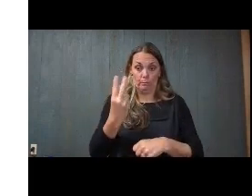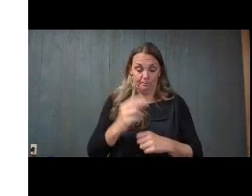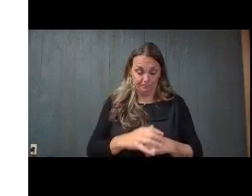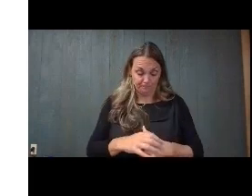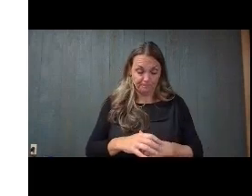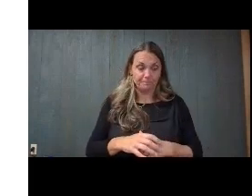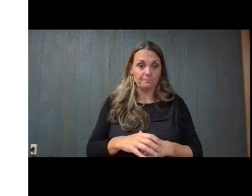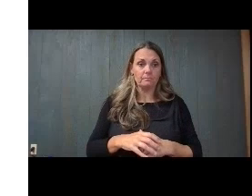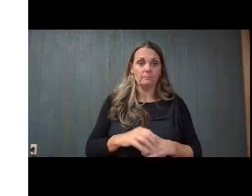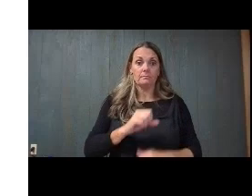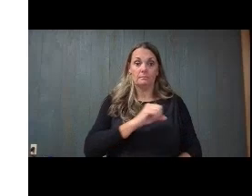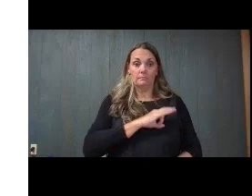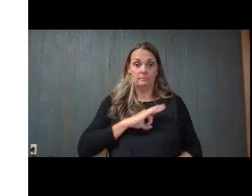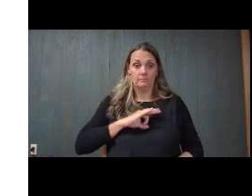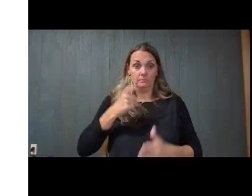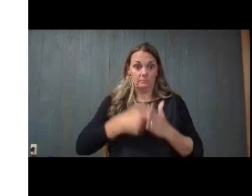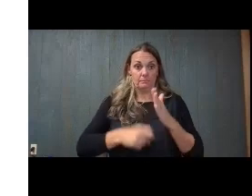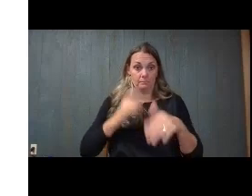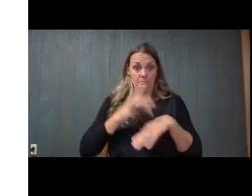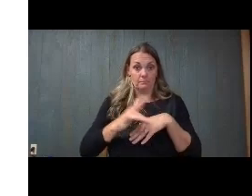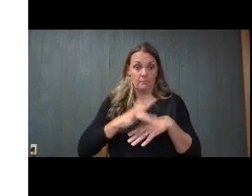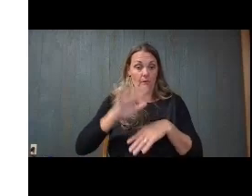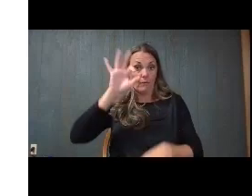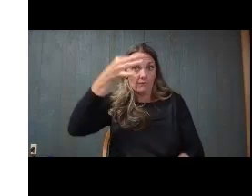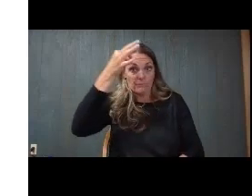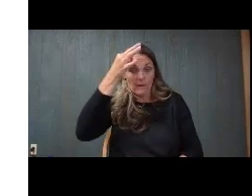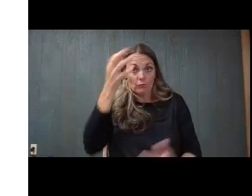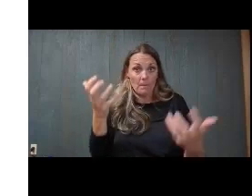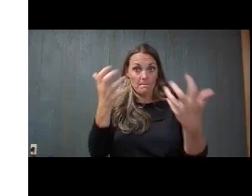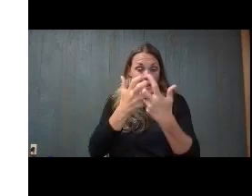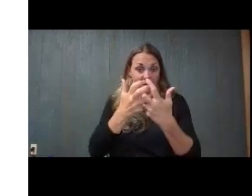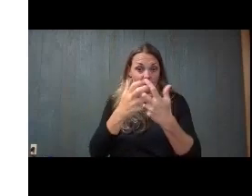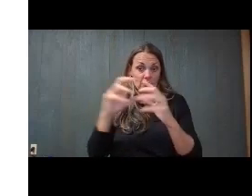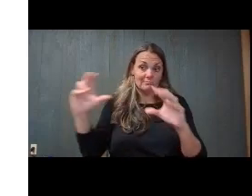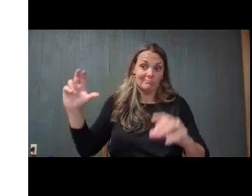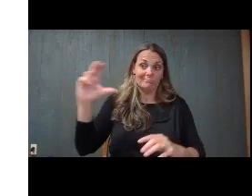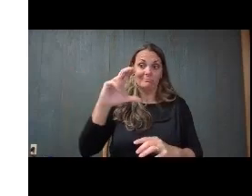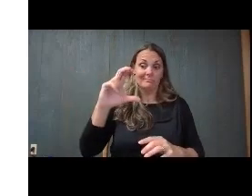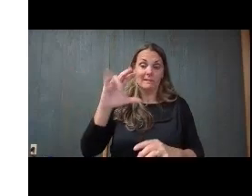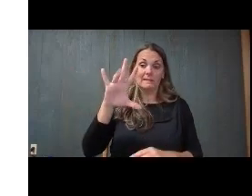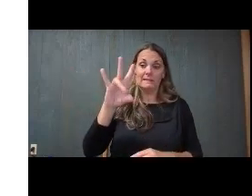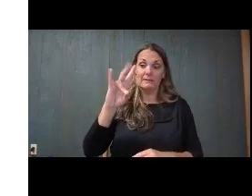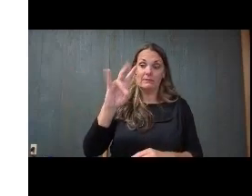Staffing cost available for federal and match funds is covered at 75%.